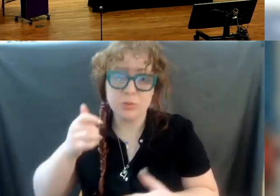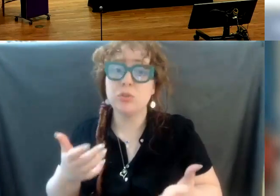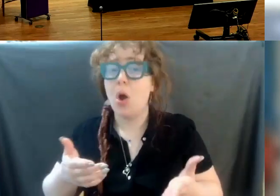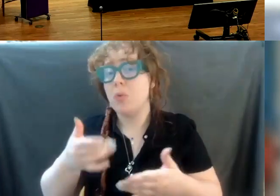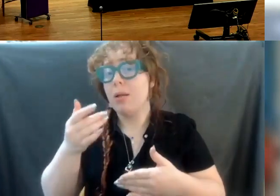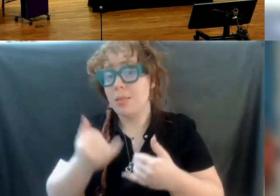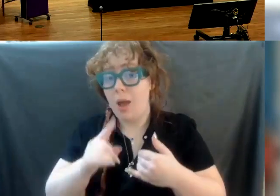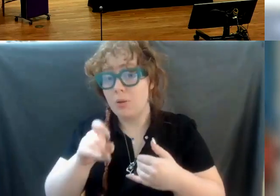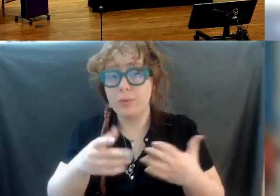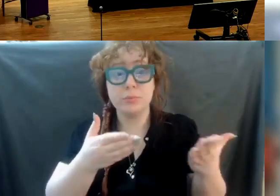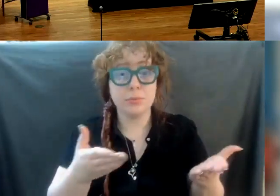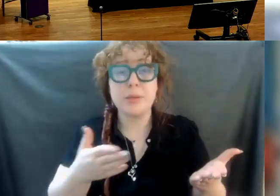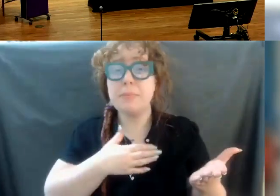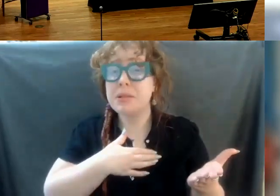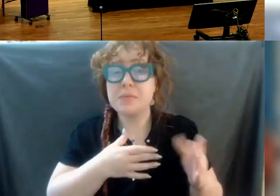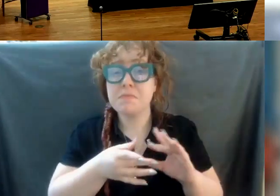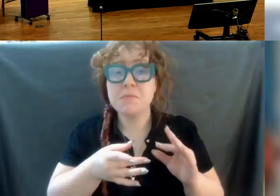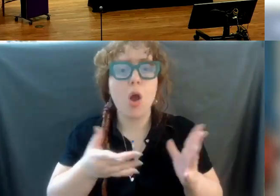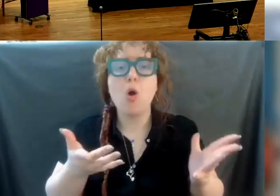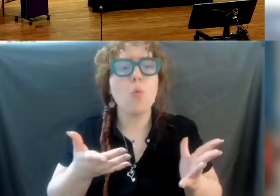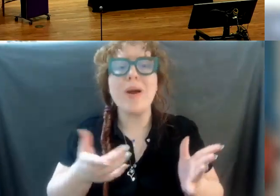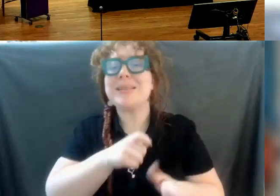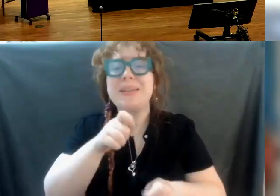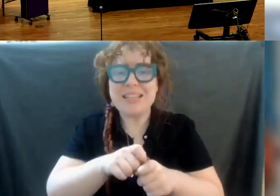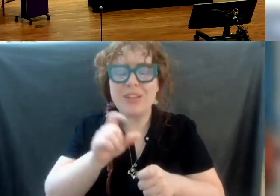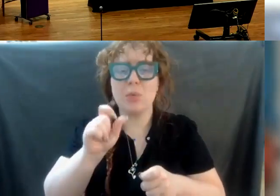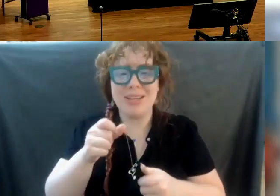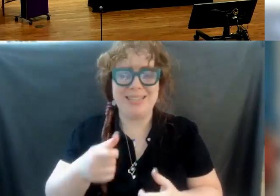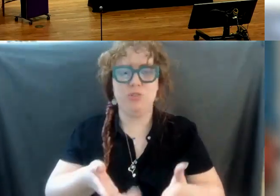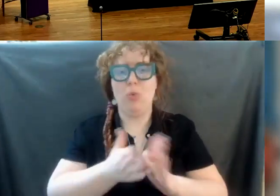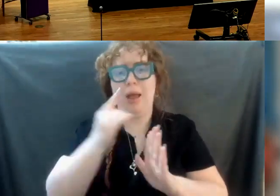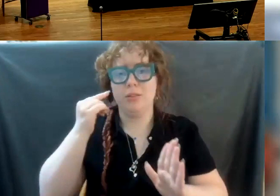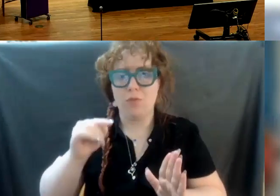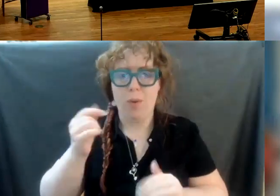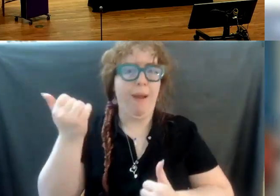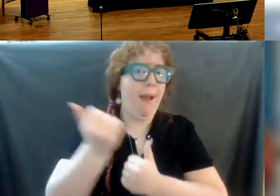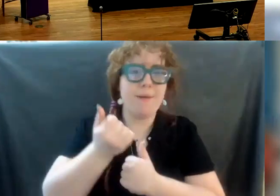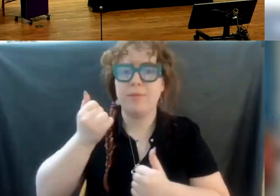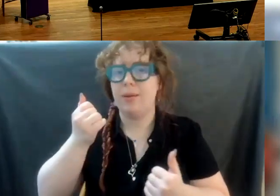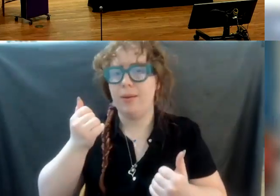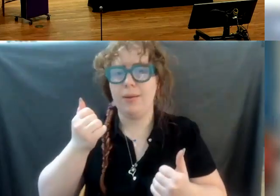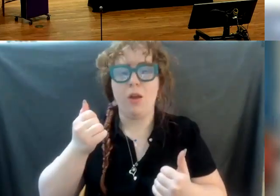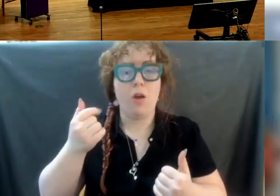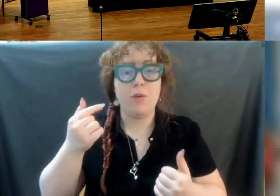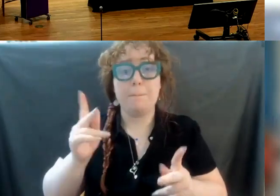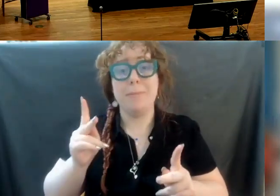what we need to ask, advocate, push our policymakers, government leaders to think about